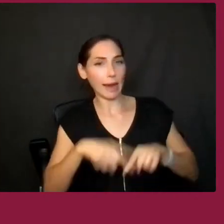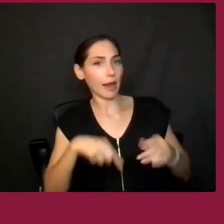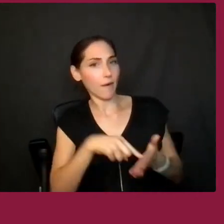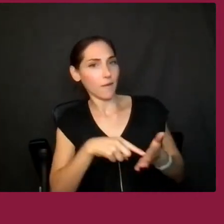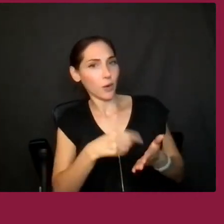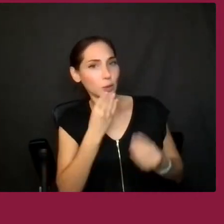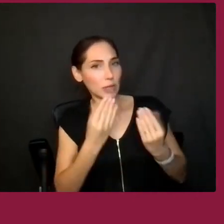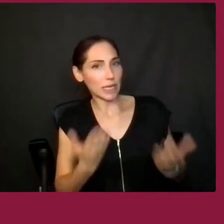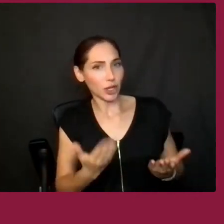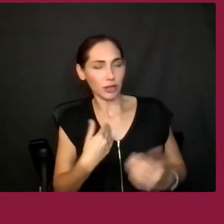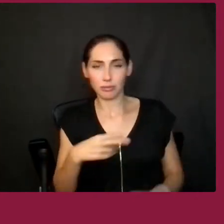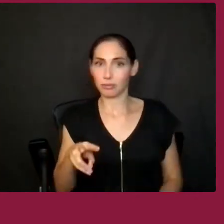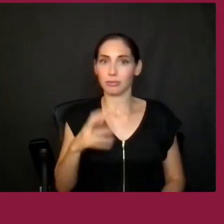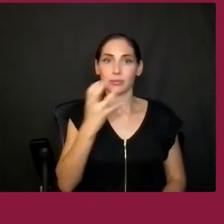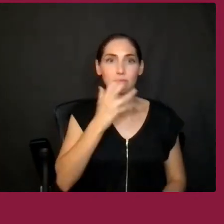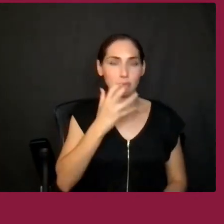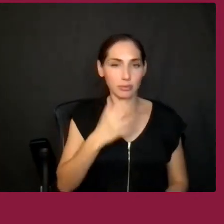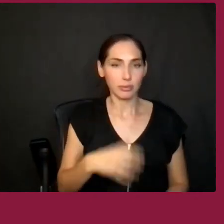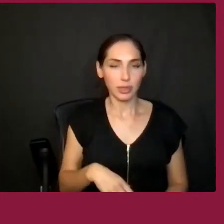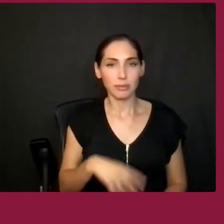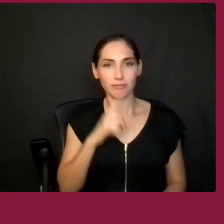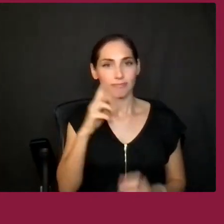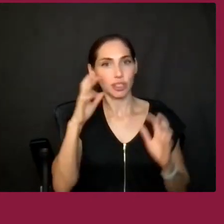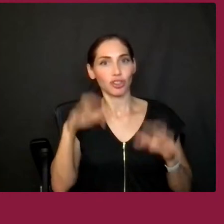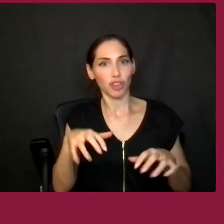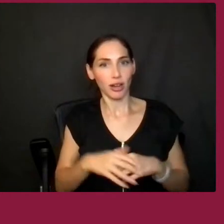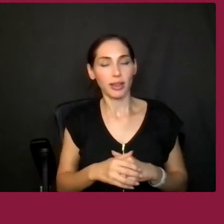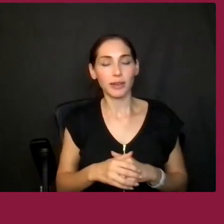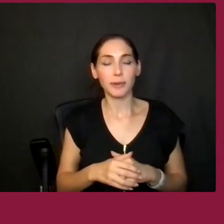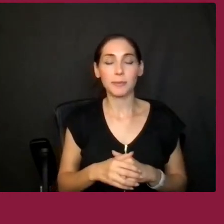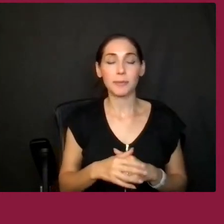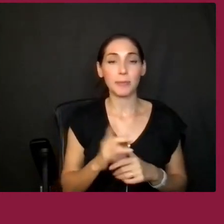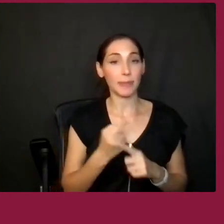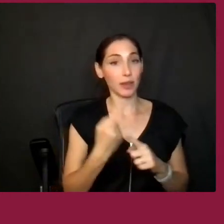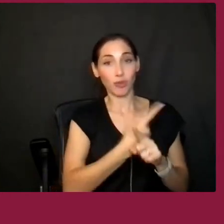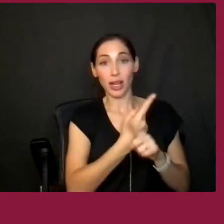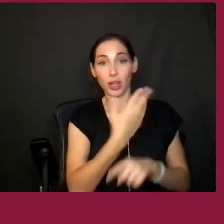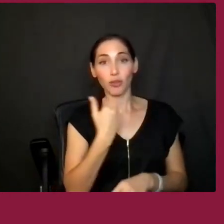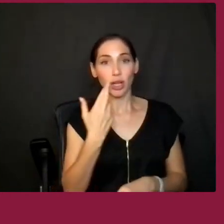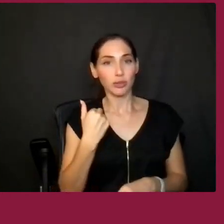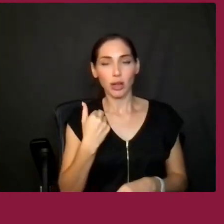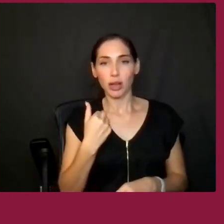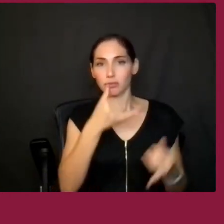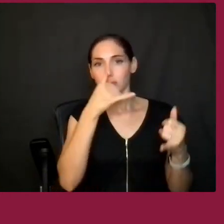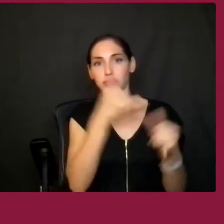So that should tell you something. And then a regular restaurant is, is getting to be quite outrageous.